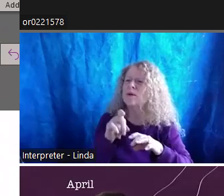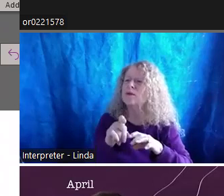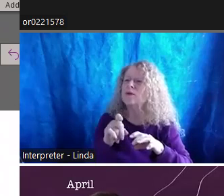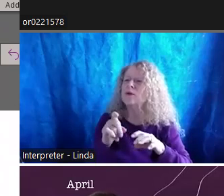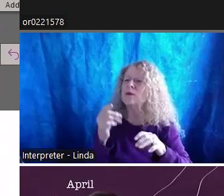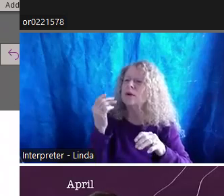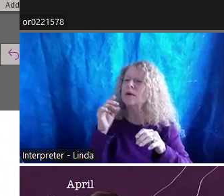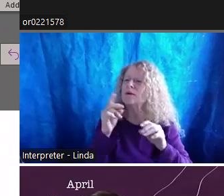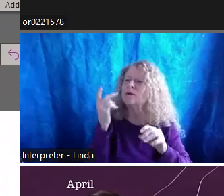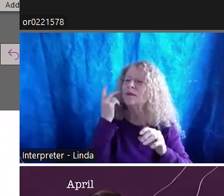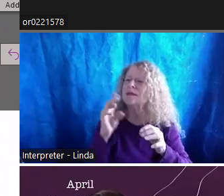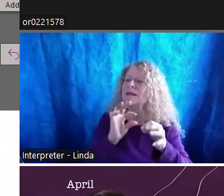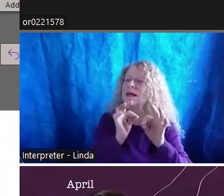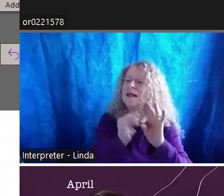UP ON THEIR SIDE?